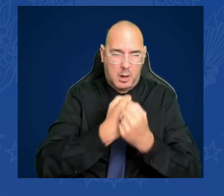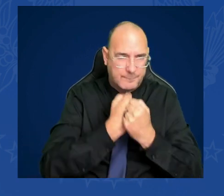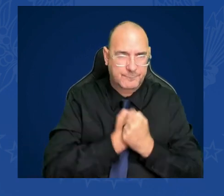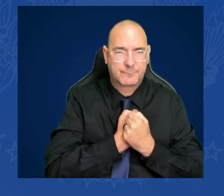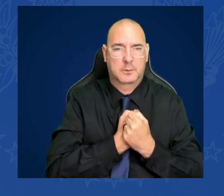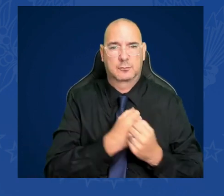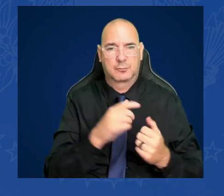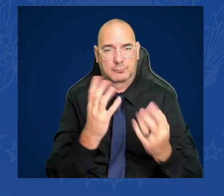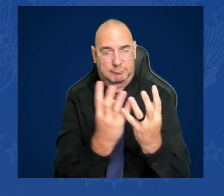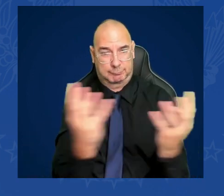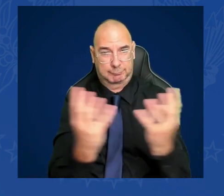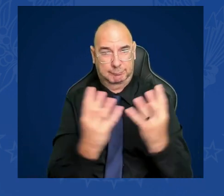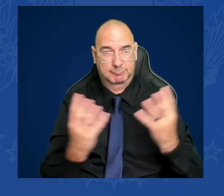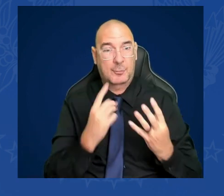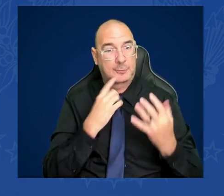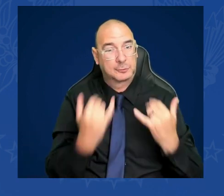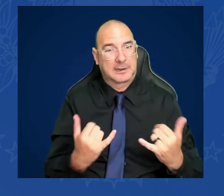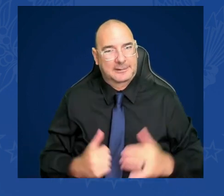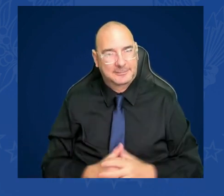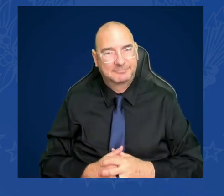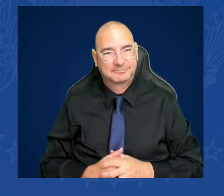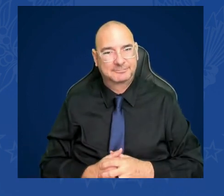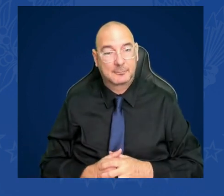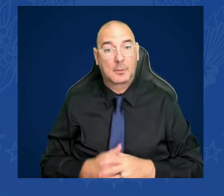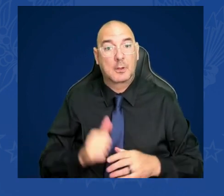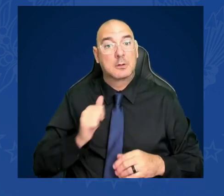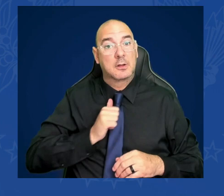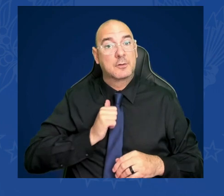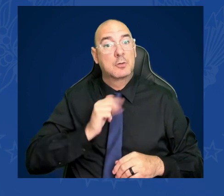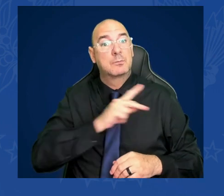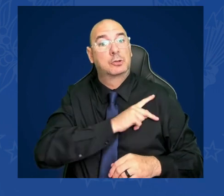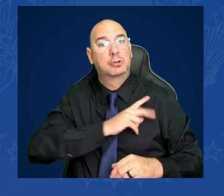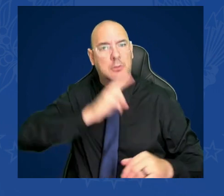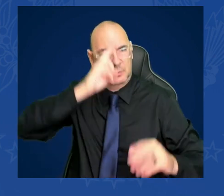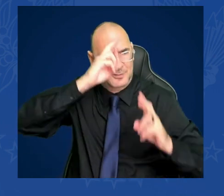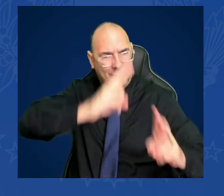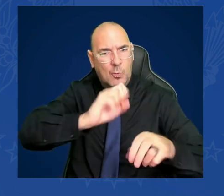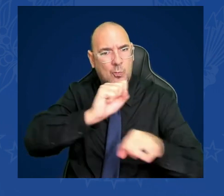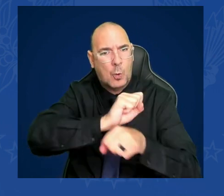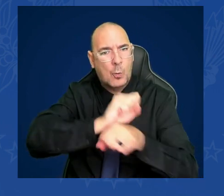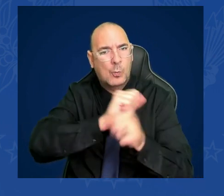I have had the personal honor of working closely with the Coast Guard over the years,